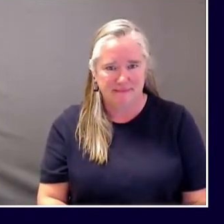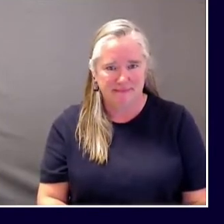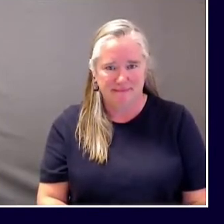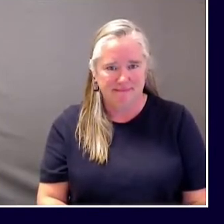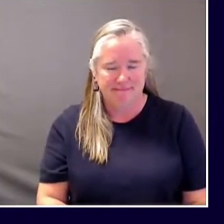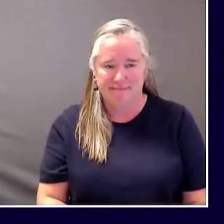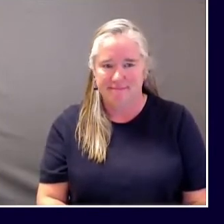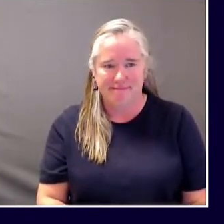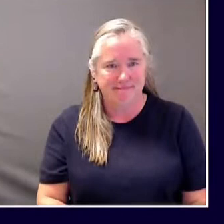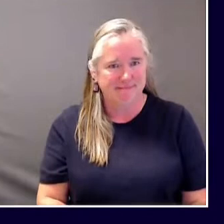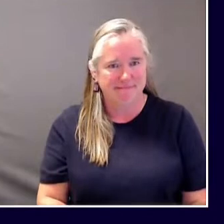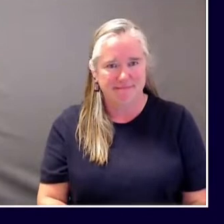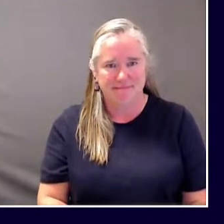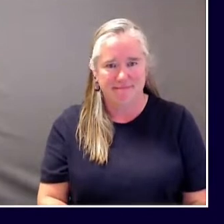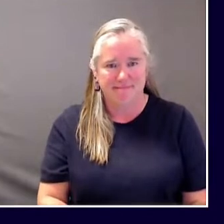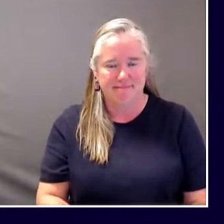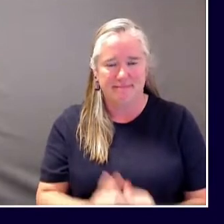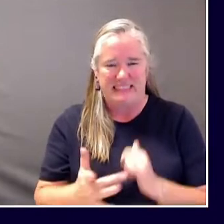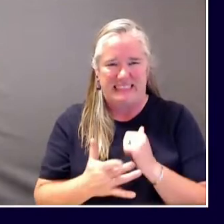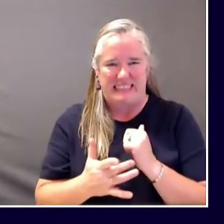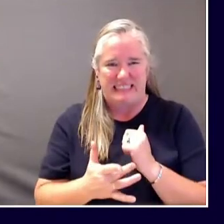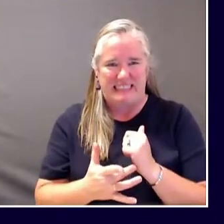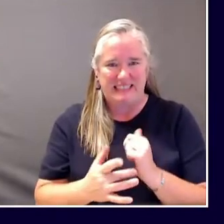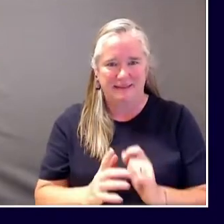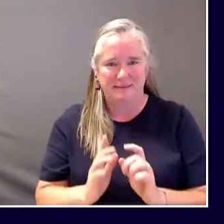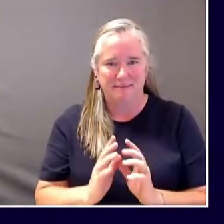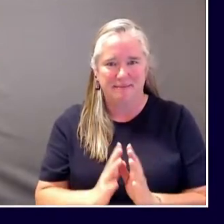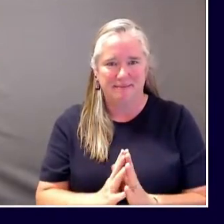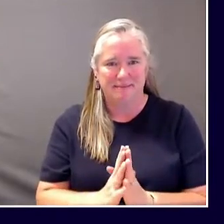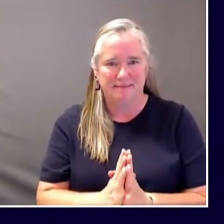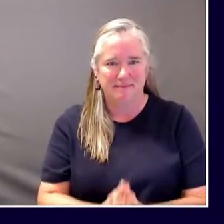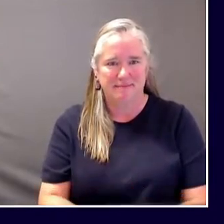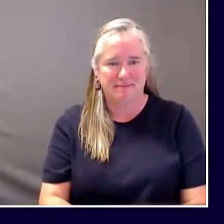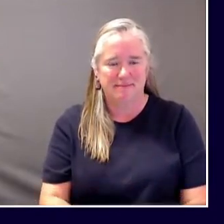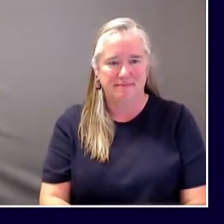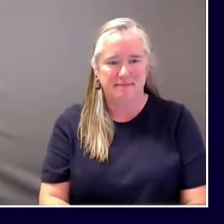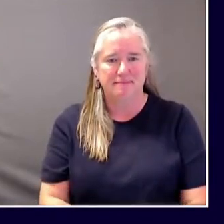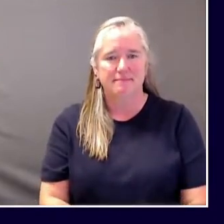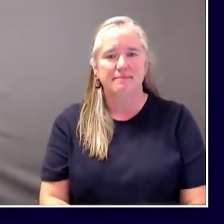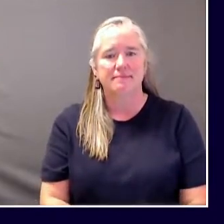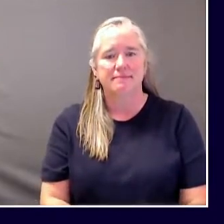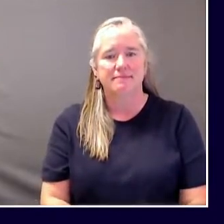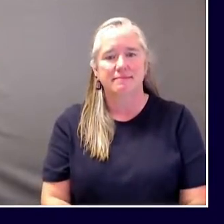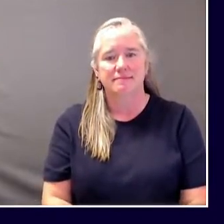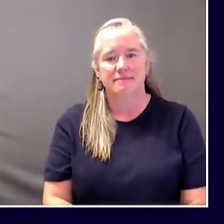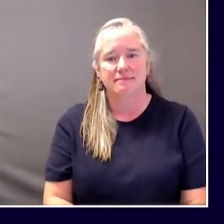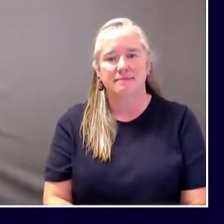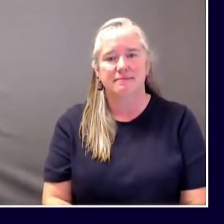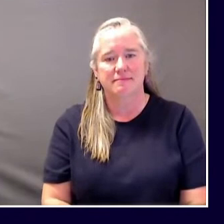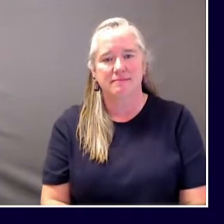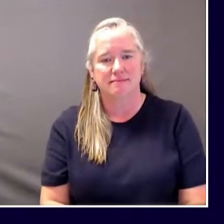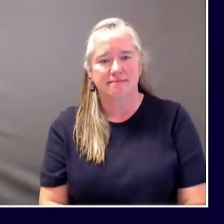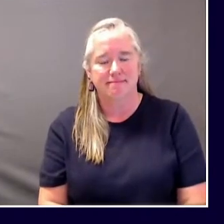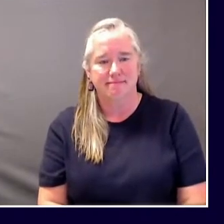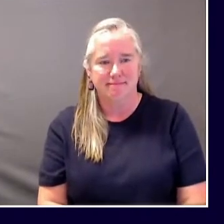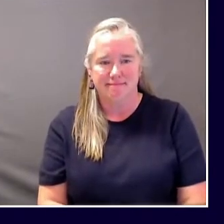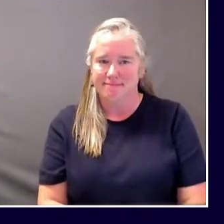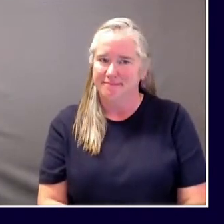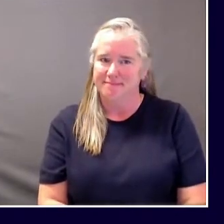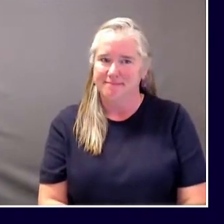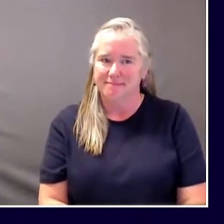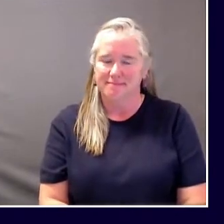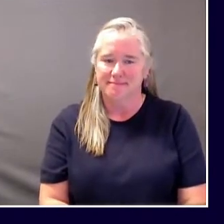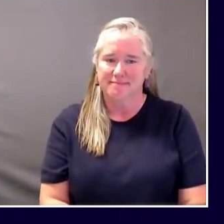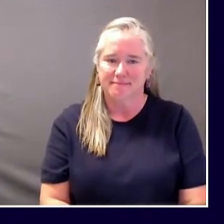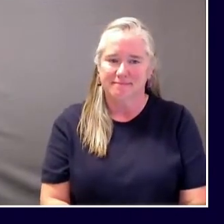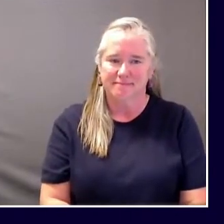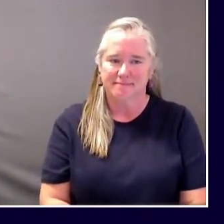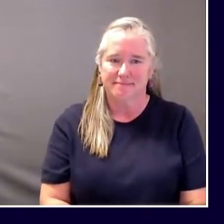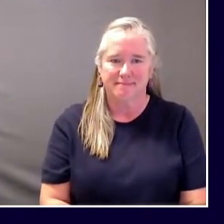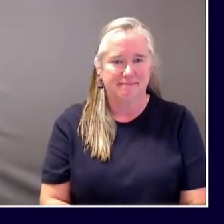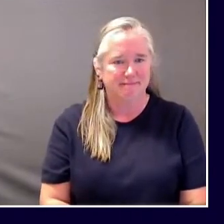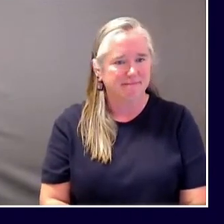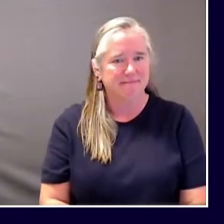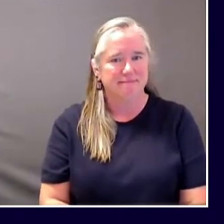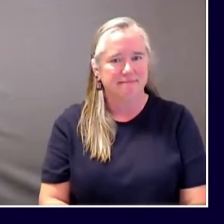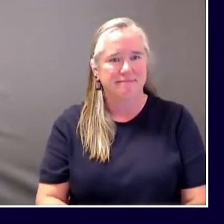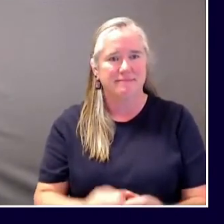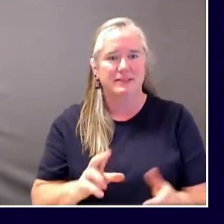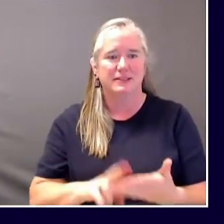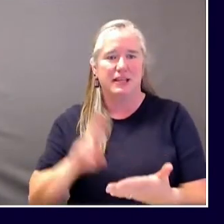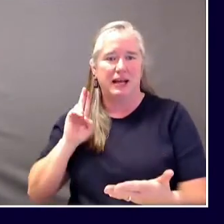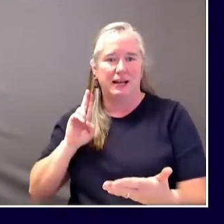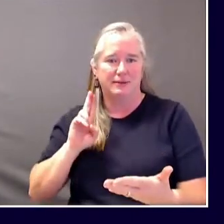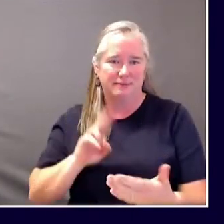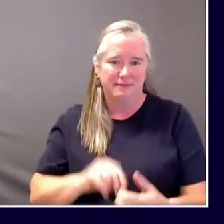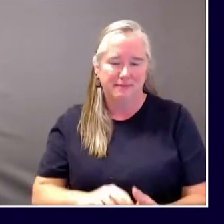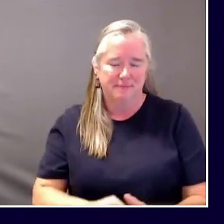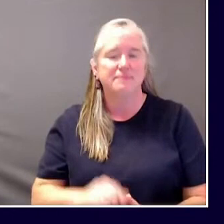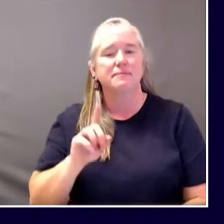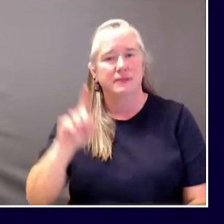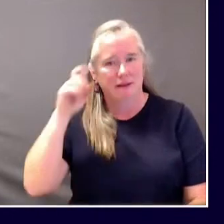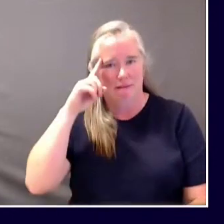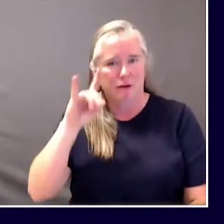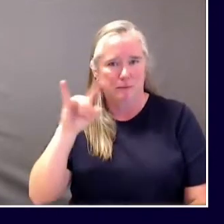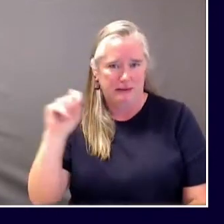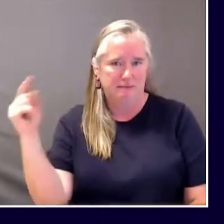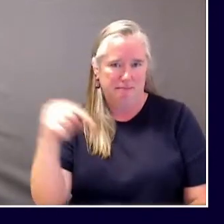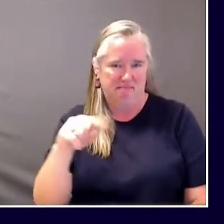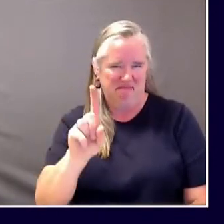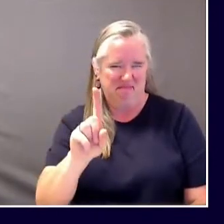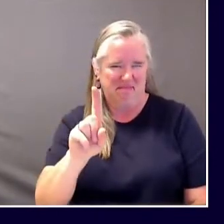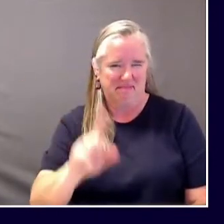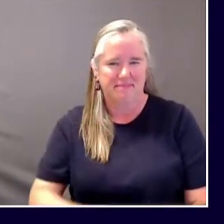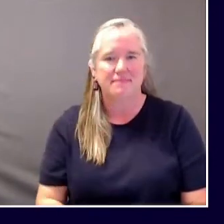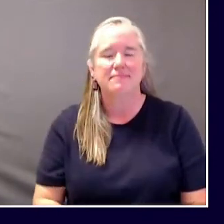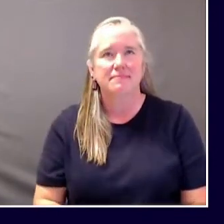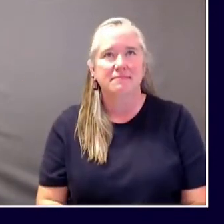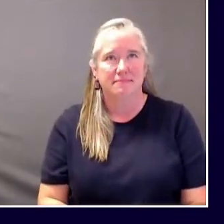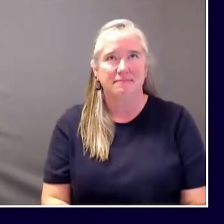maybe a bit of a technical